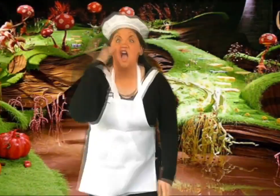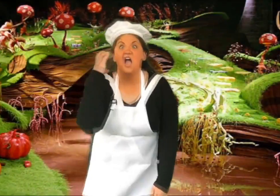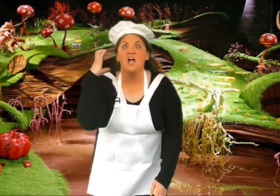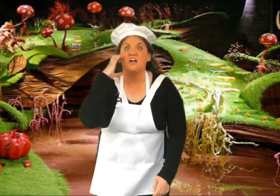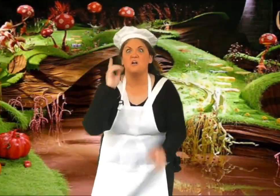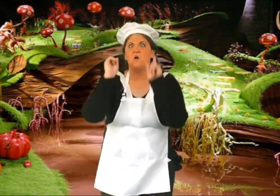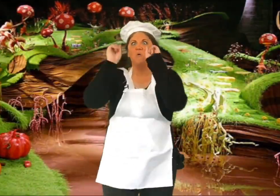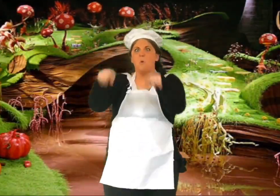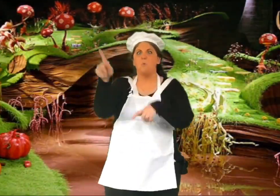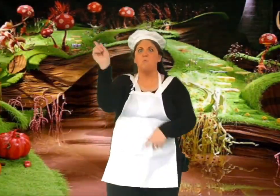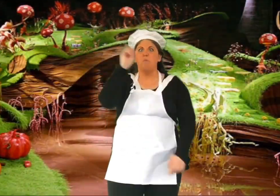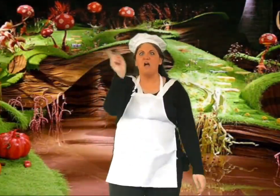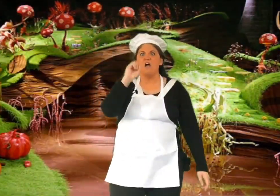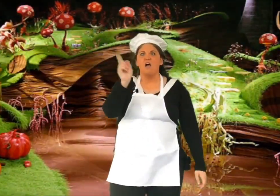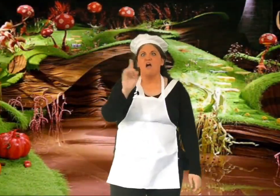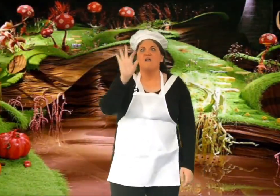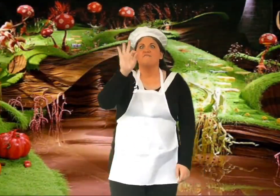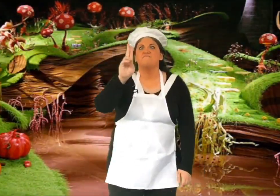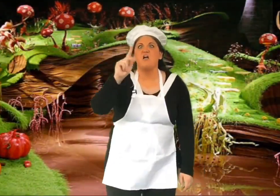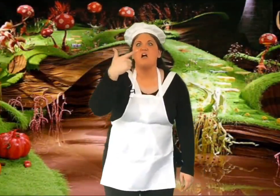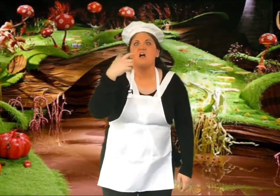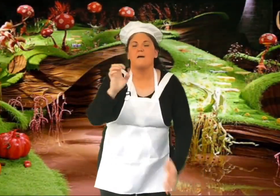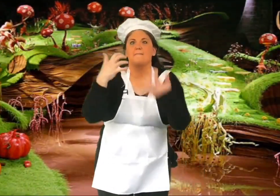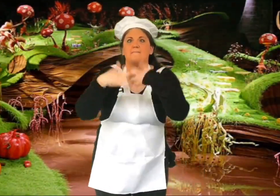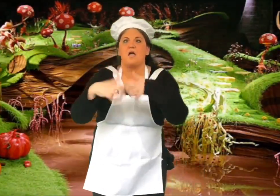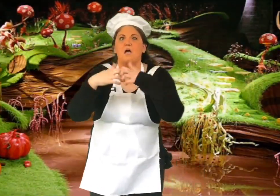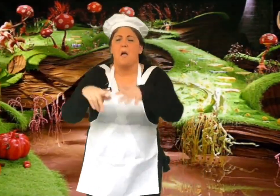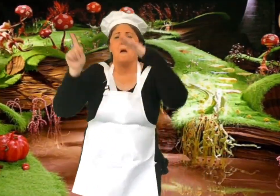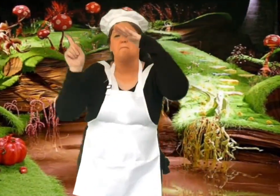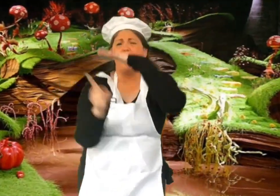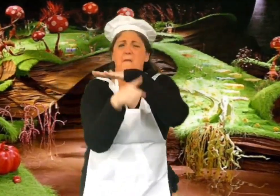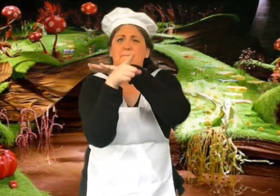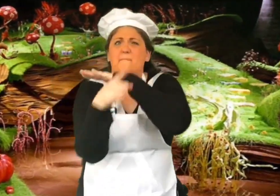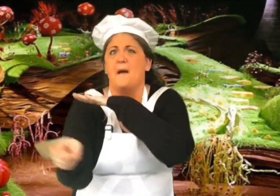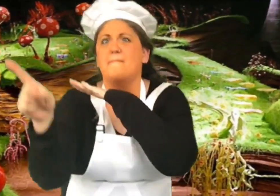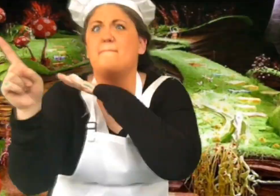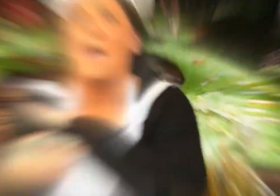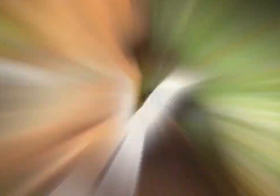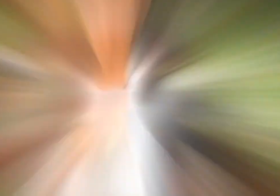When he goes through the fudge machine: